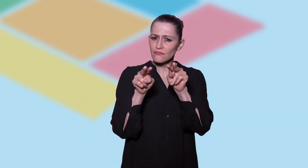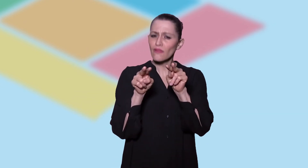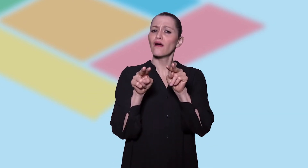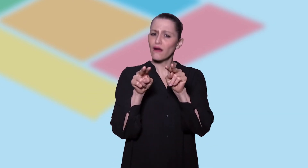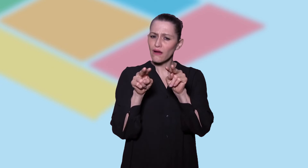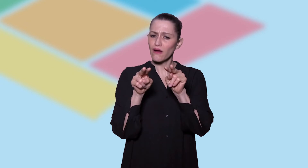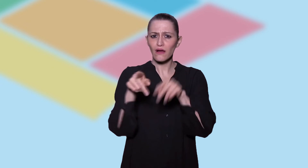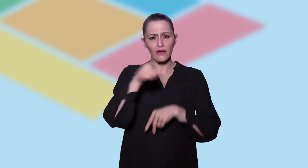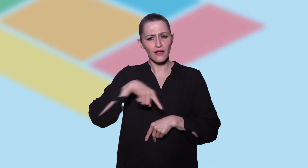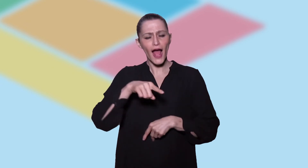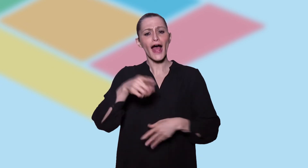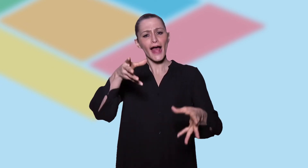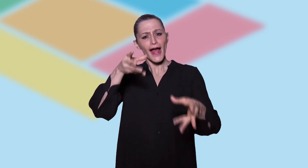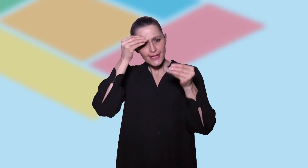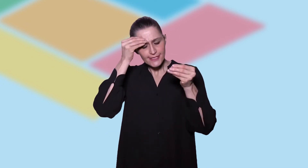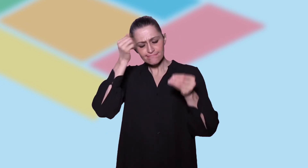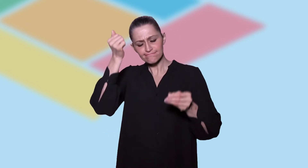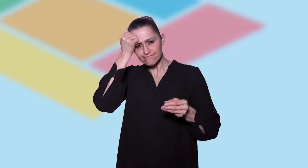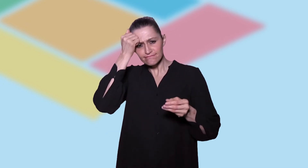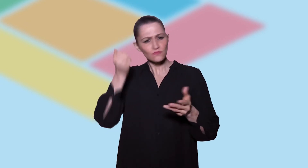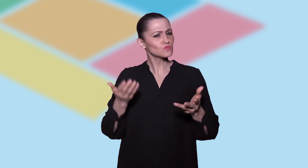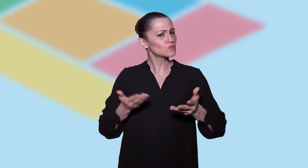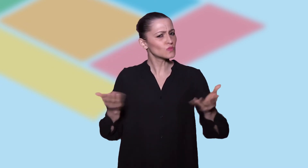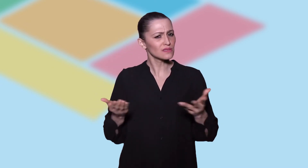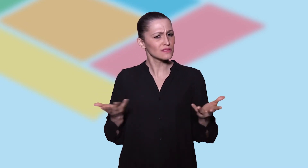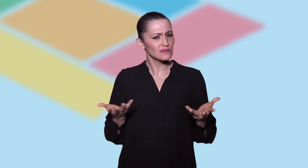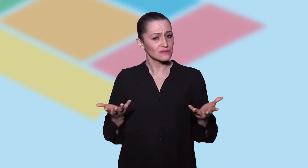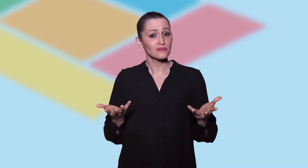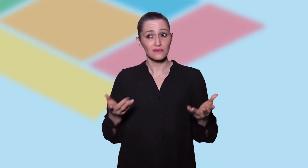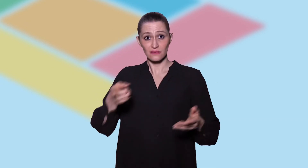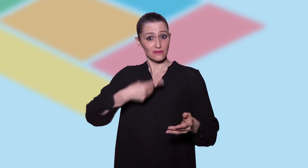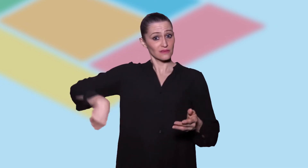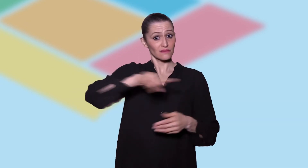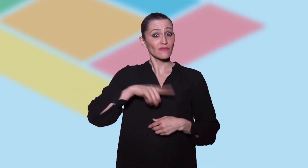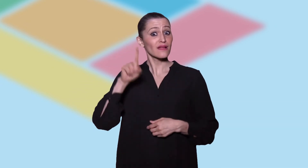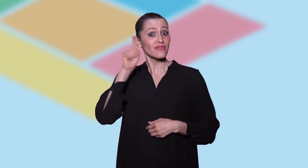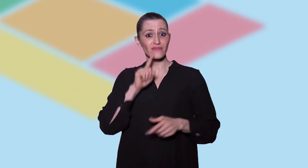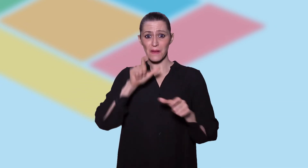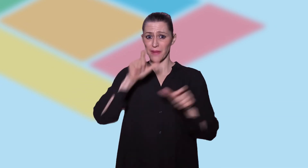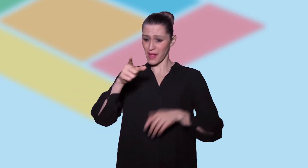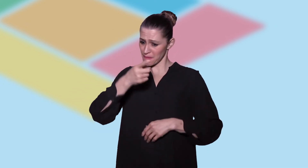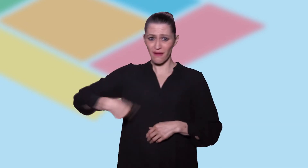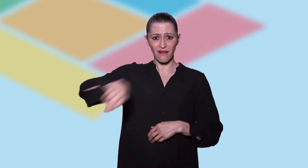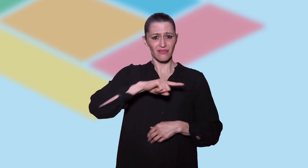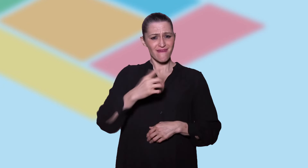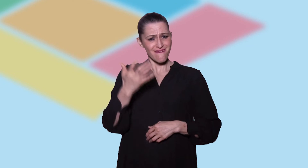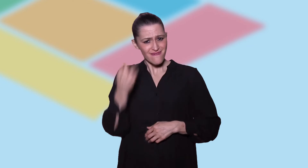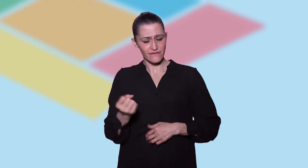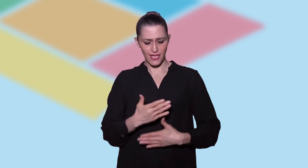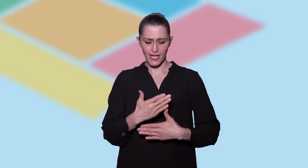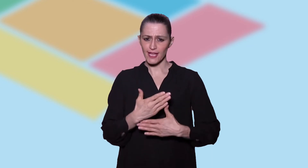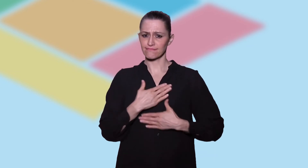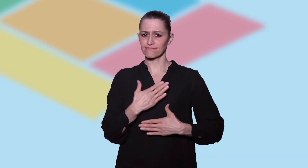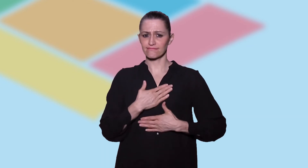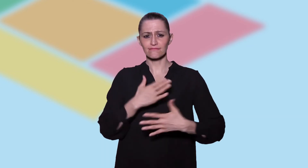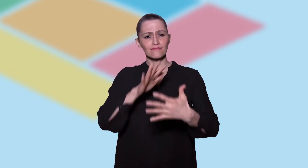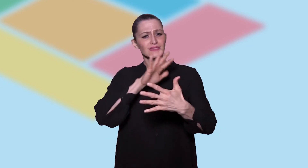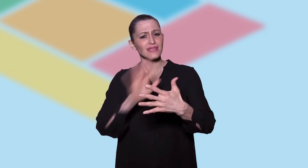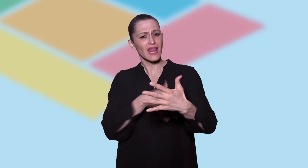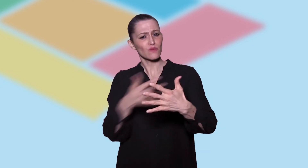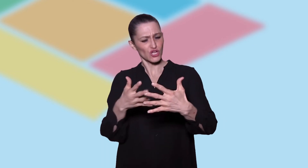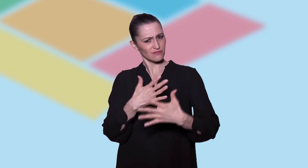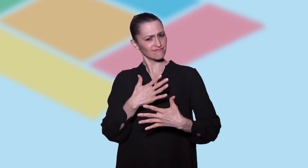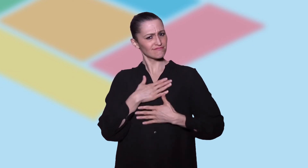what have we learned? That we need to protect